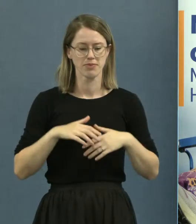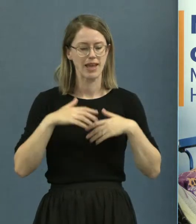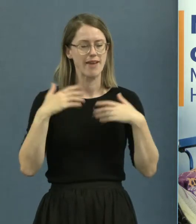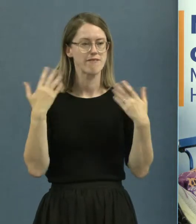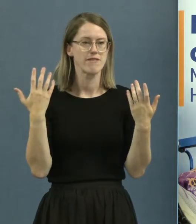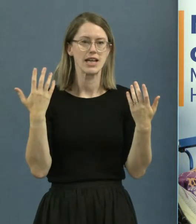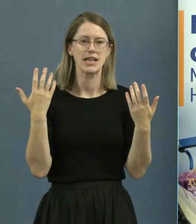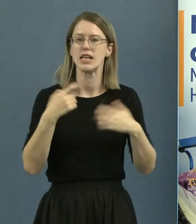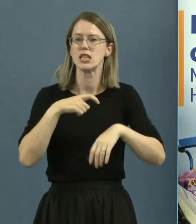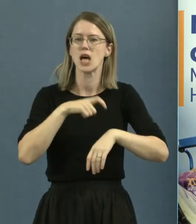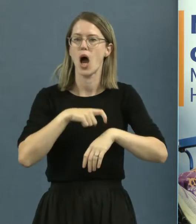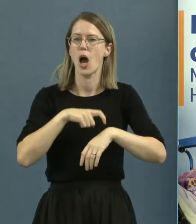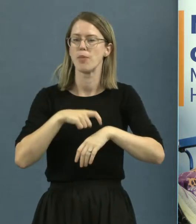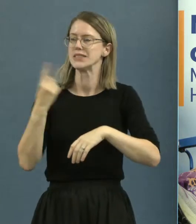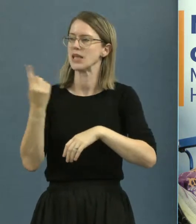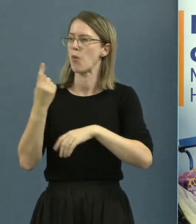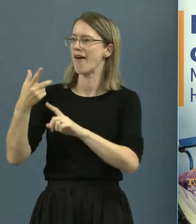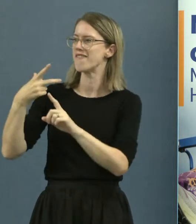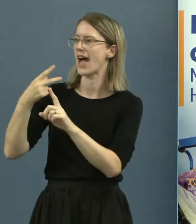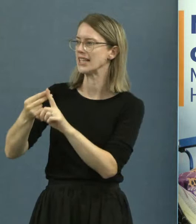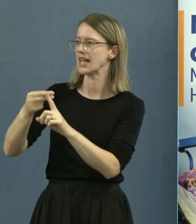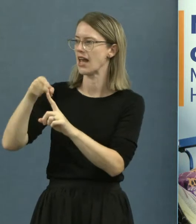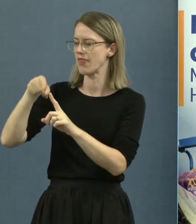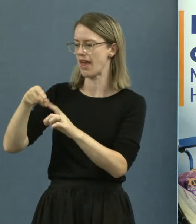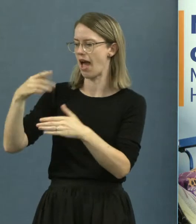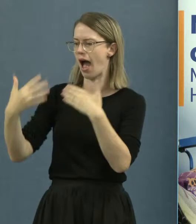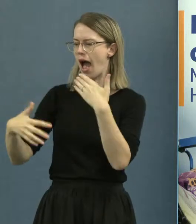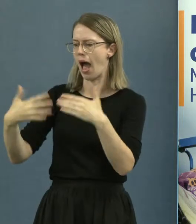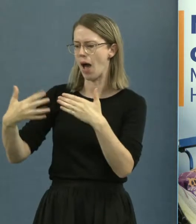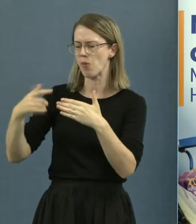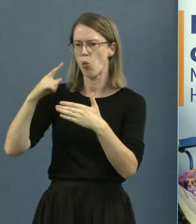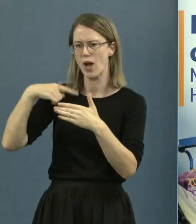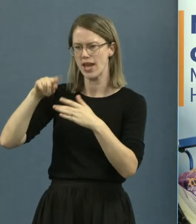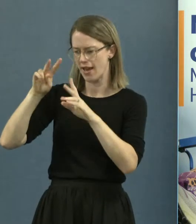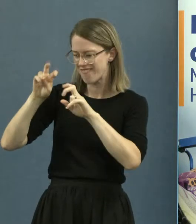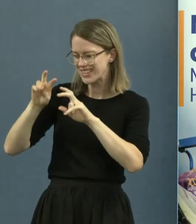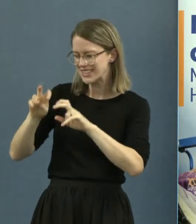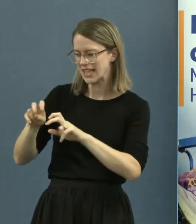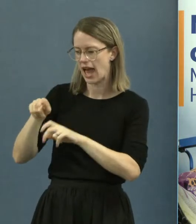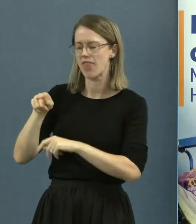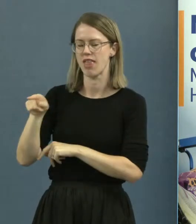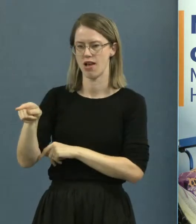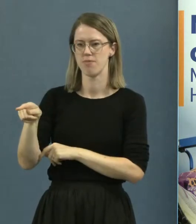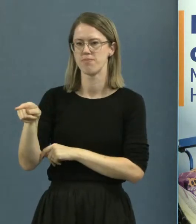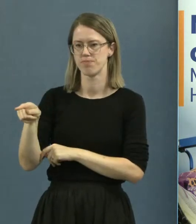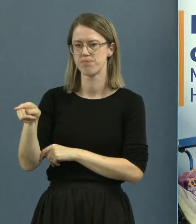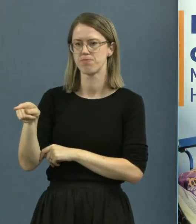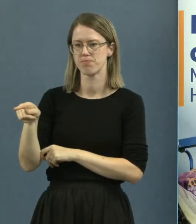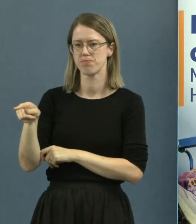safety. Every case of harm that